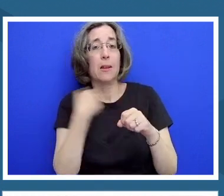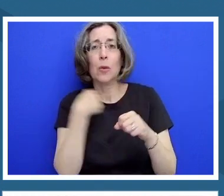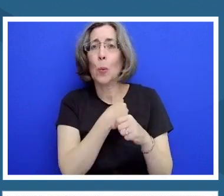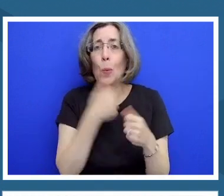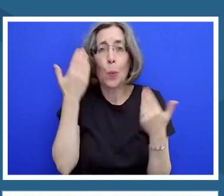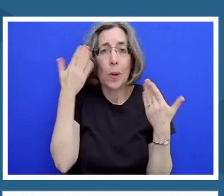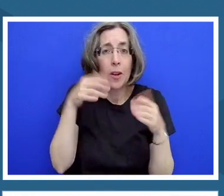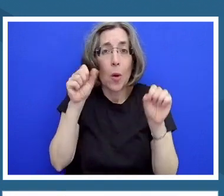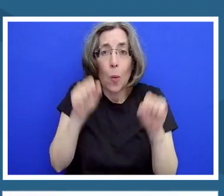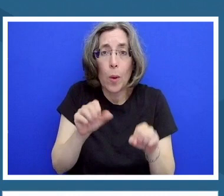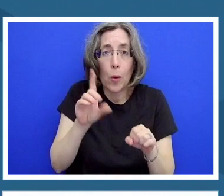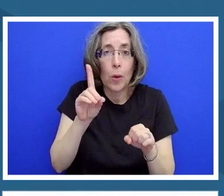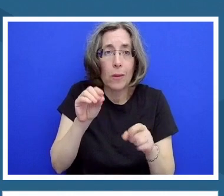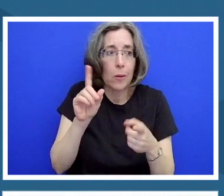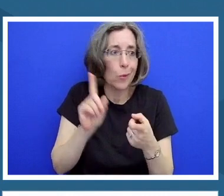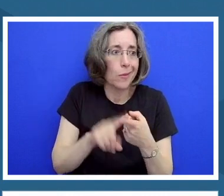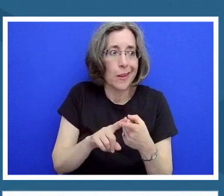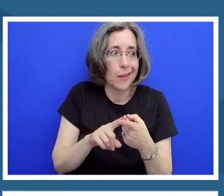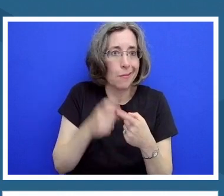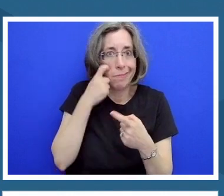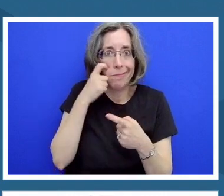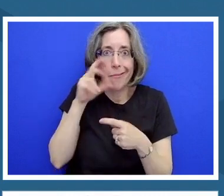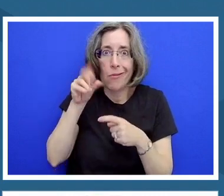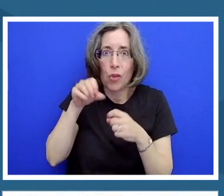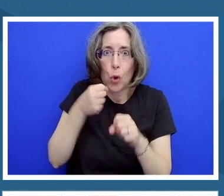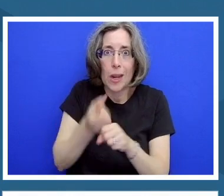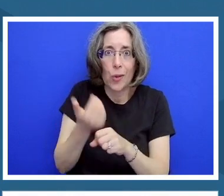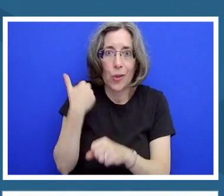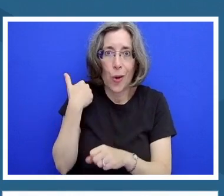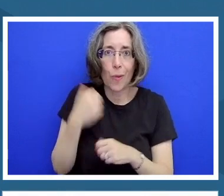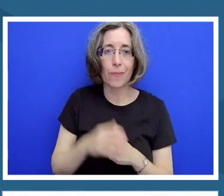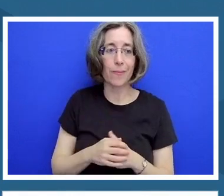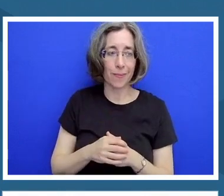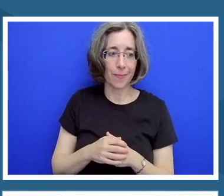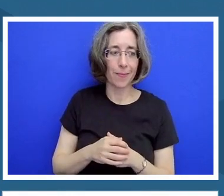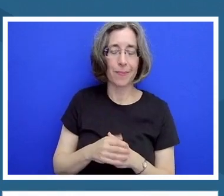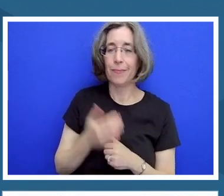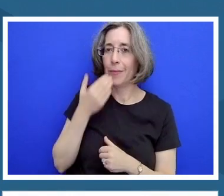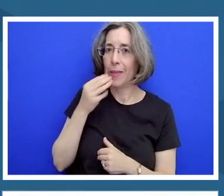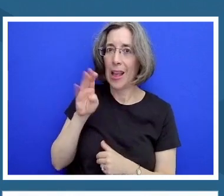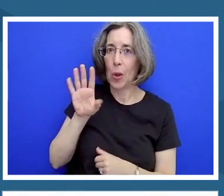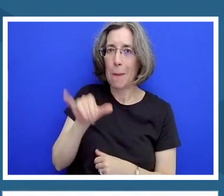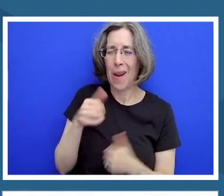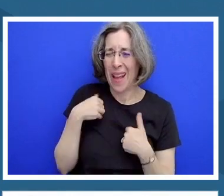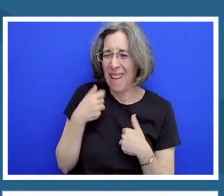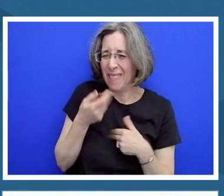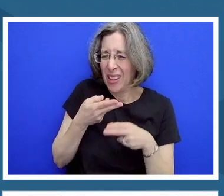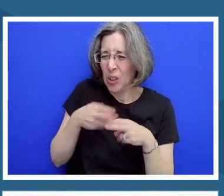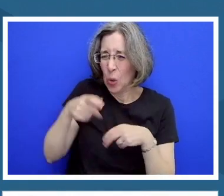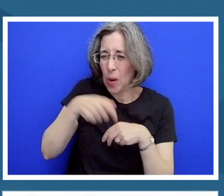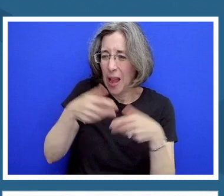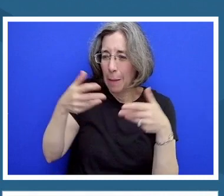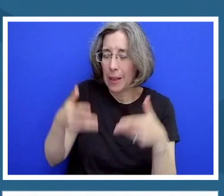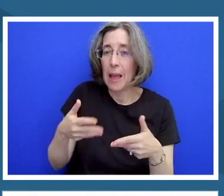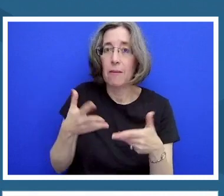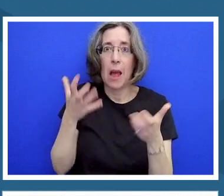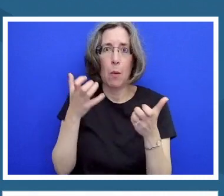all right thank you mary all right next slide because we've got only a little time left and we want to dive in and